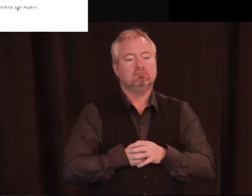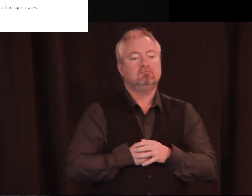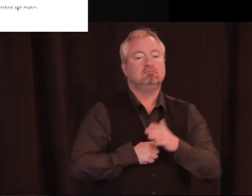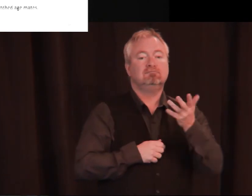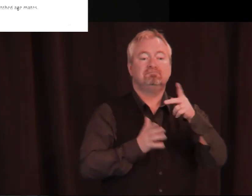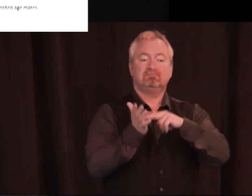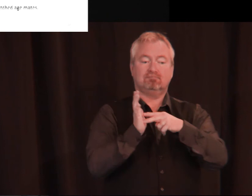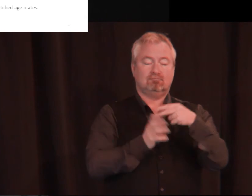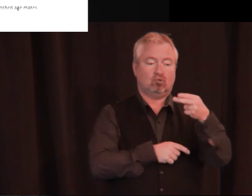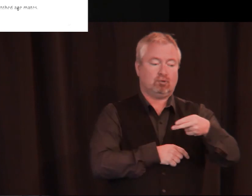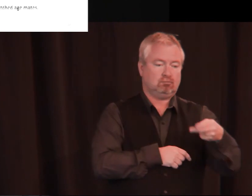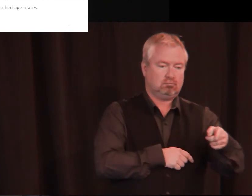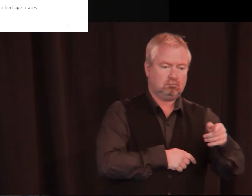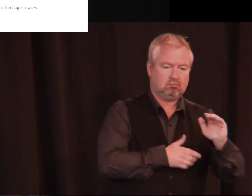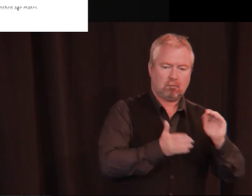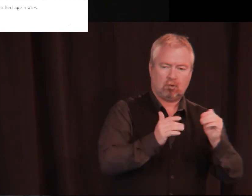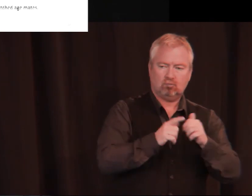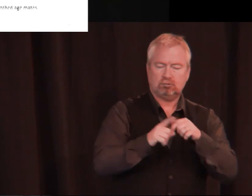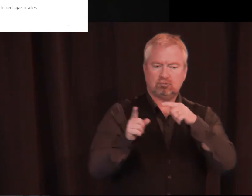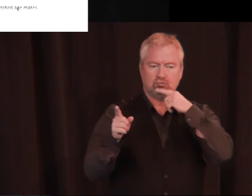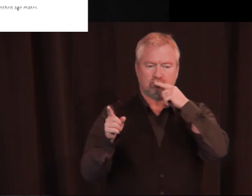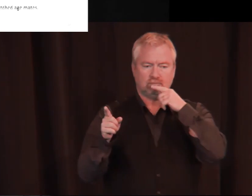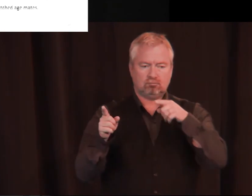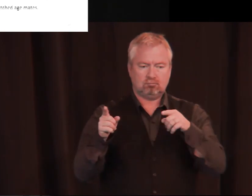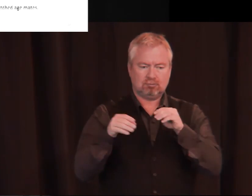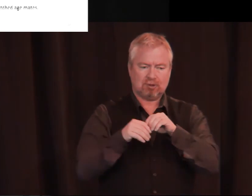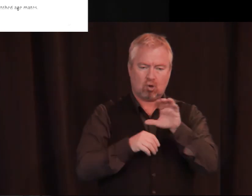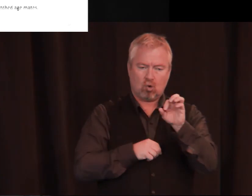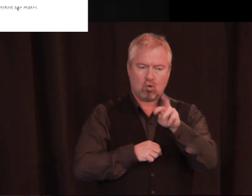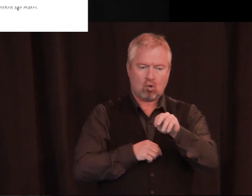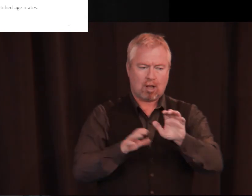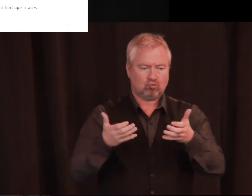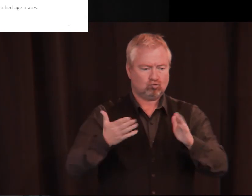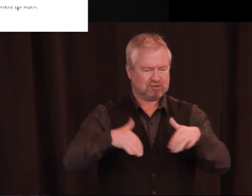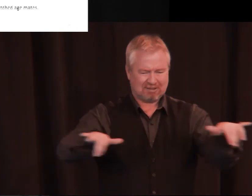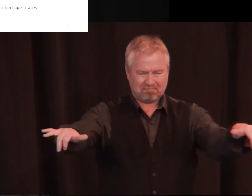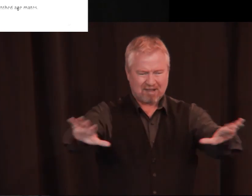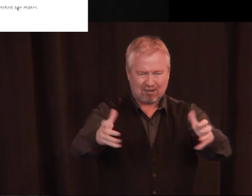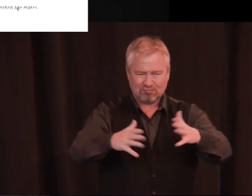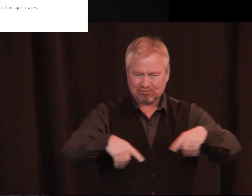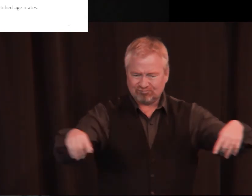to the kids who are in their own classrooms, because the typical hearing aids in our study,